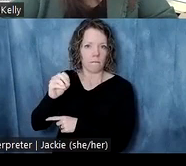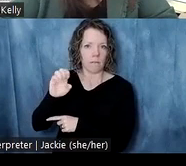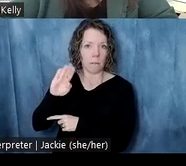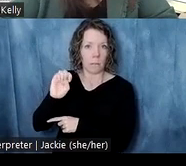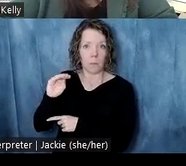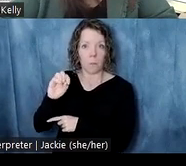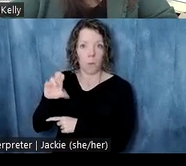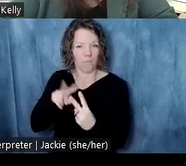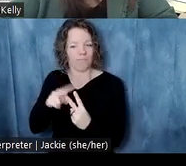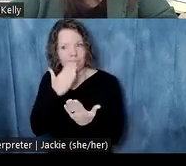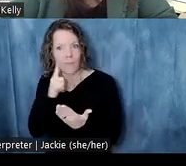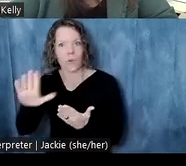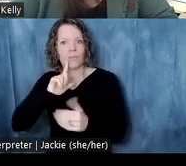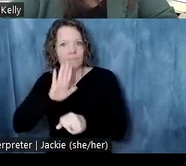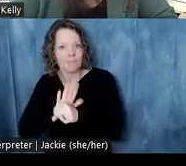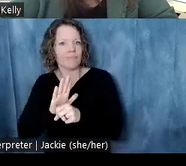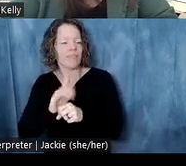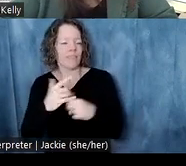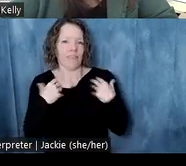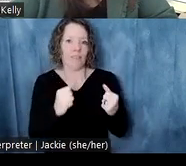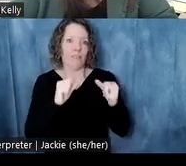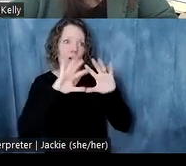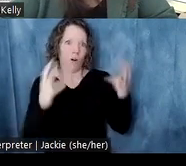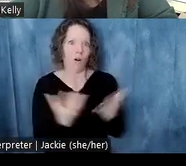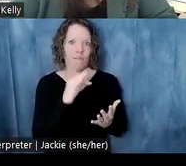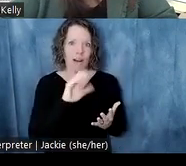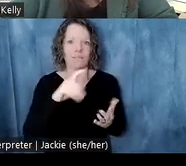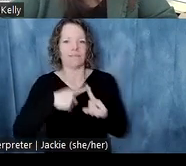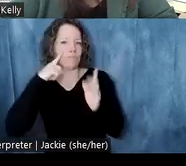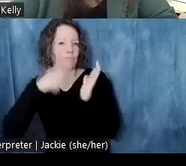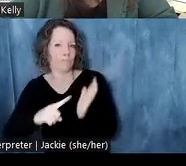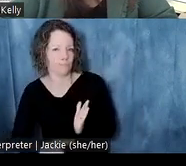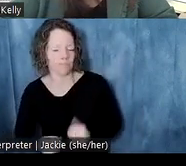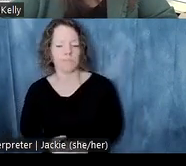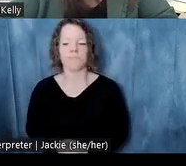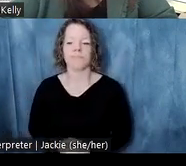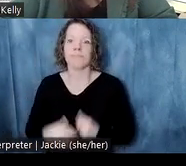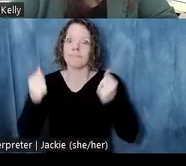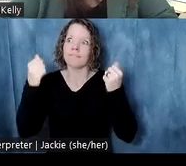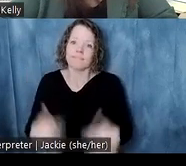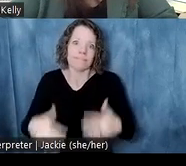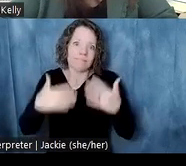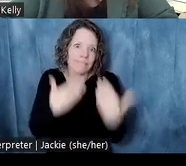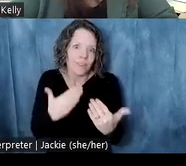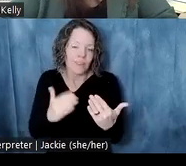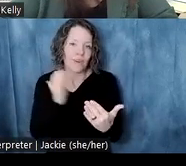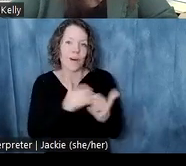the well-being of our faculty. Many thanks to our Department of Population and Quantitative